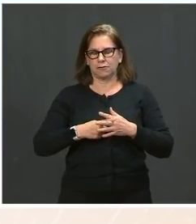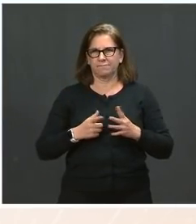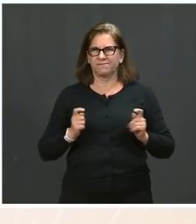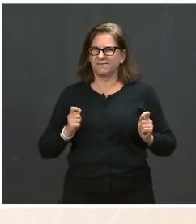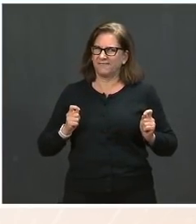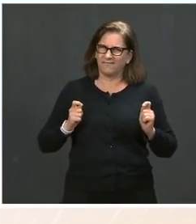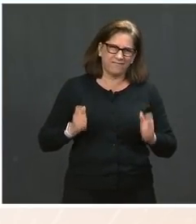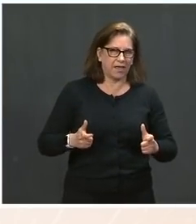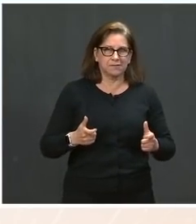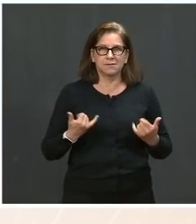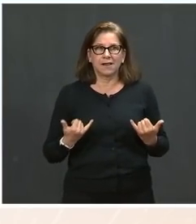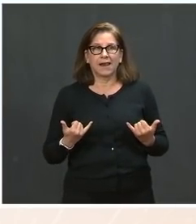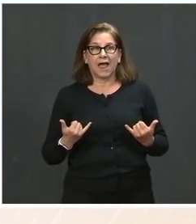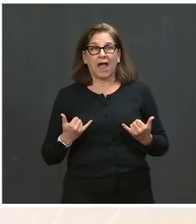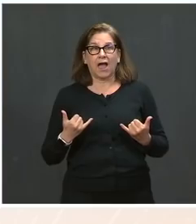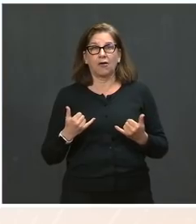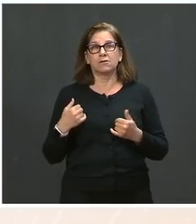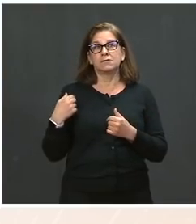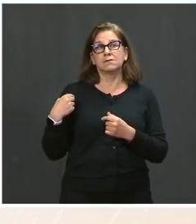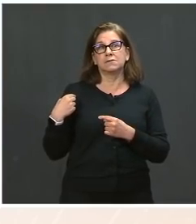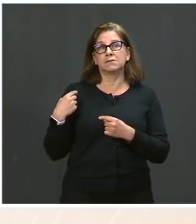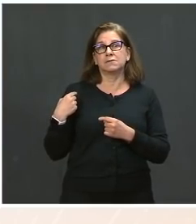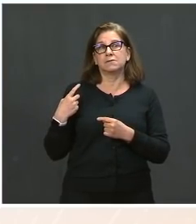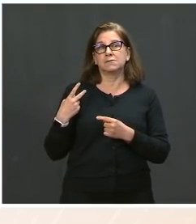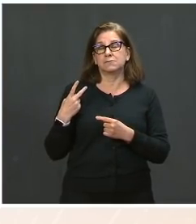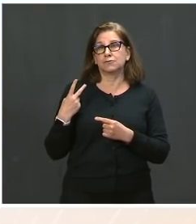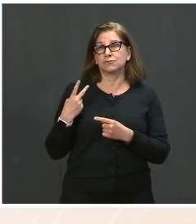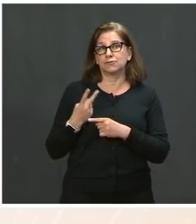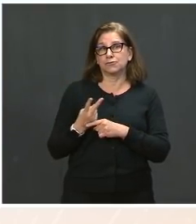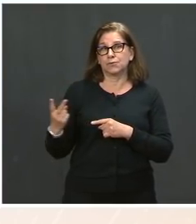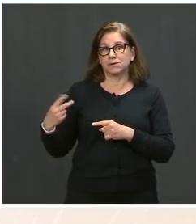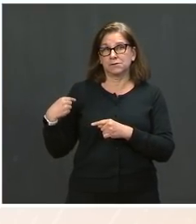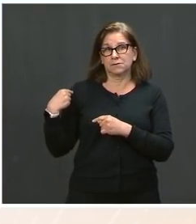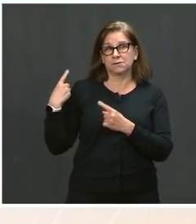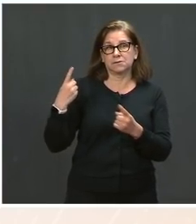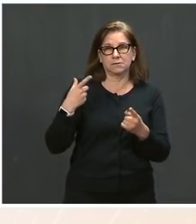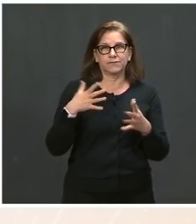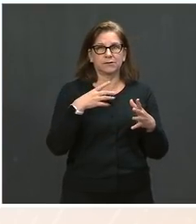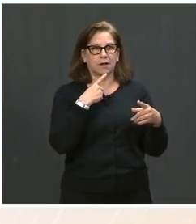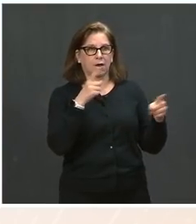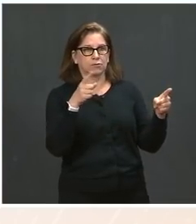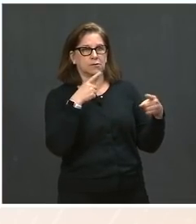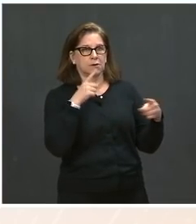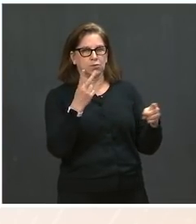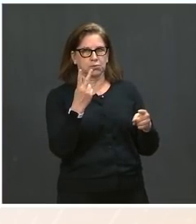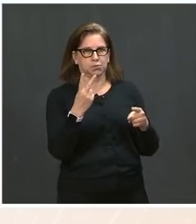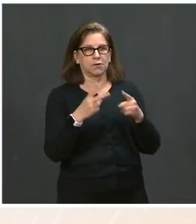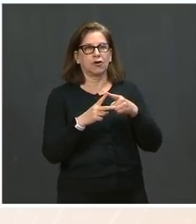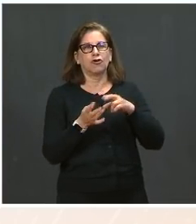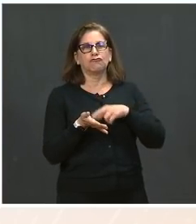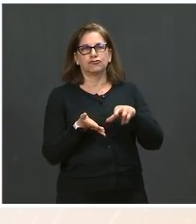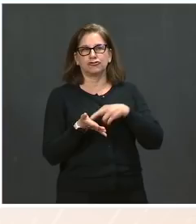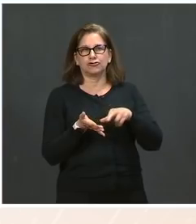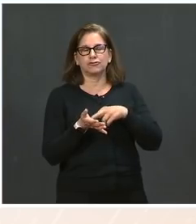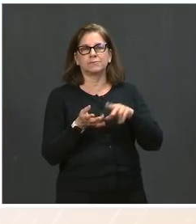we made two announcements on research. One -- or one on research, and one on deployment of offshore wind.